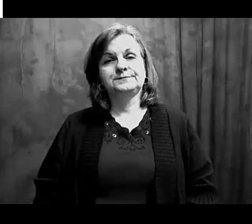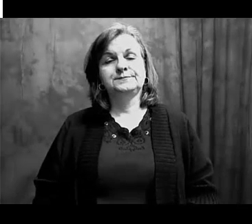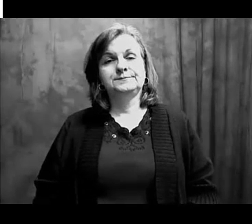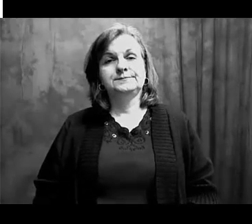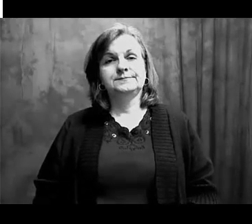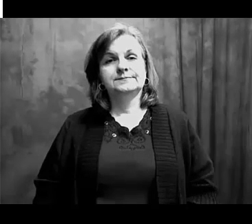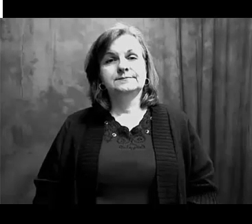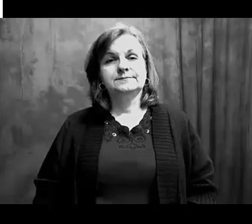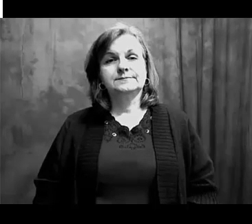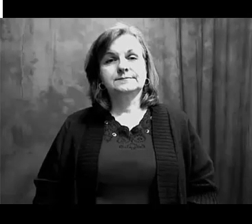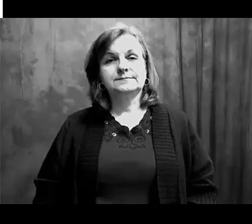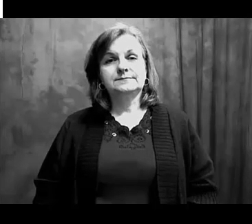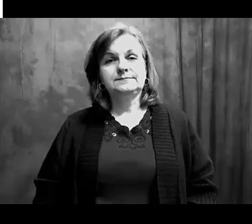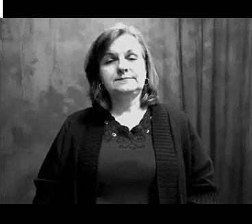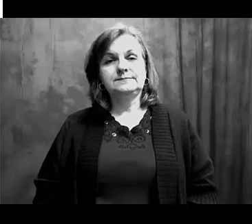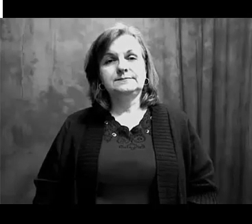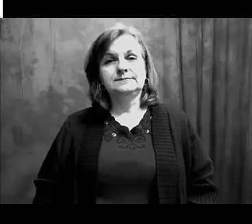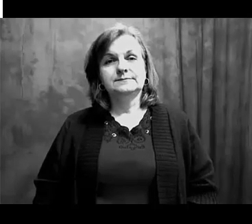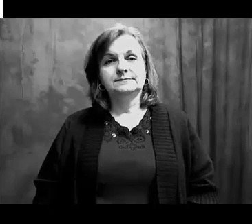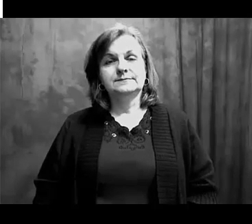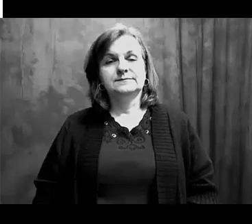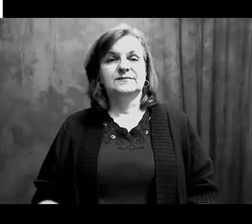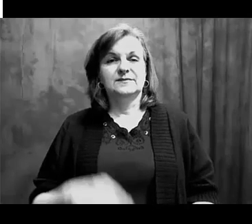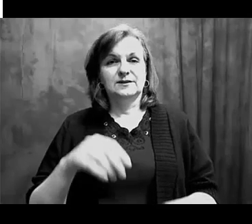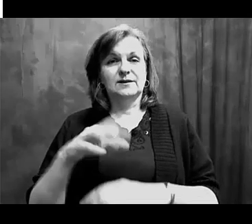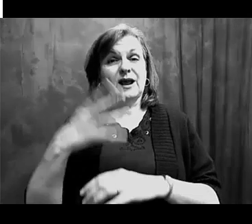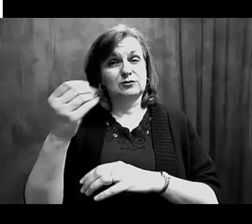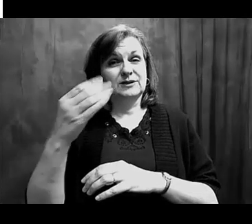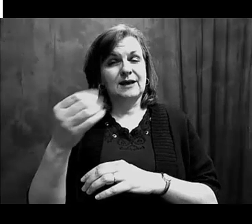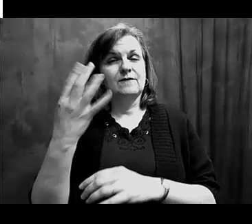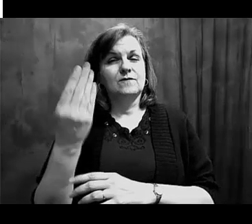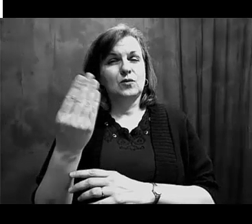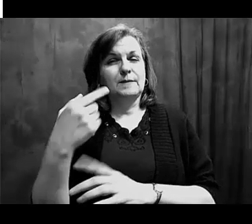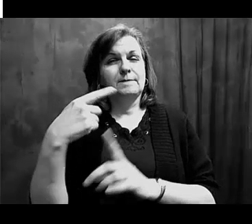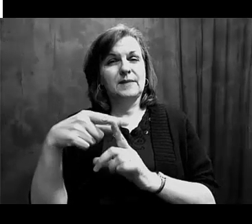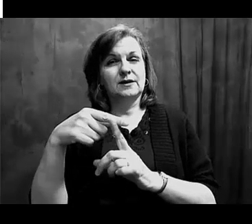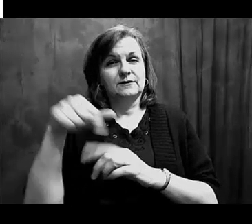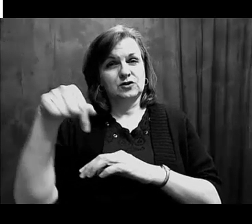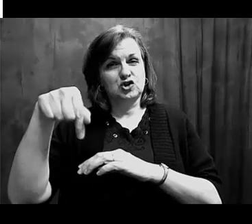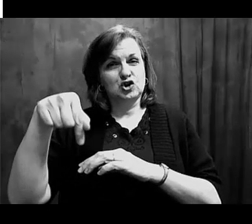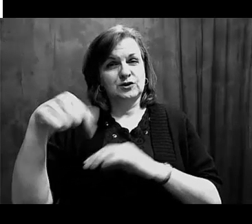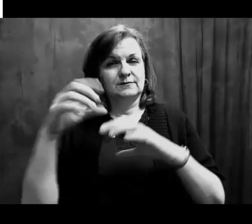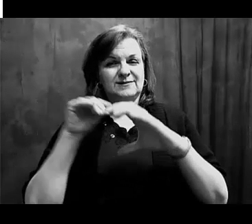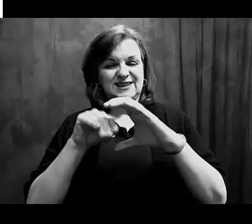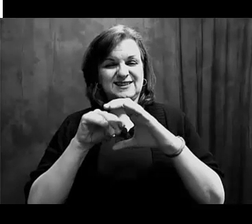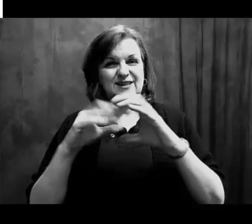so total we get 14 positive charges. Inside??